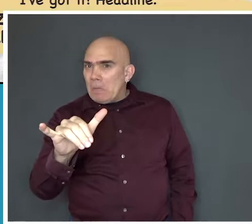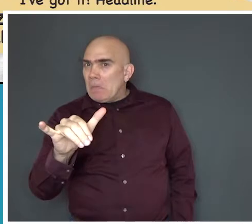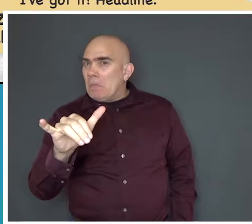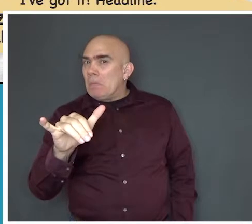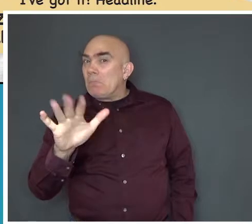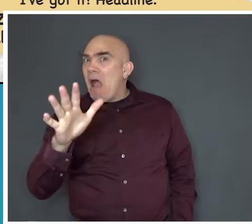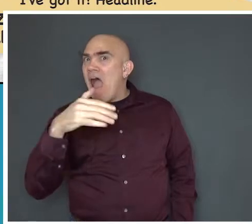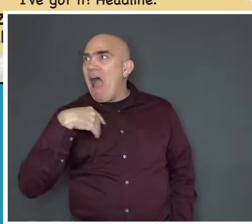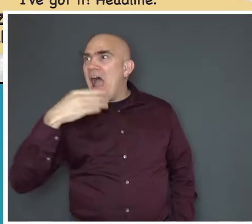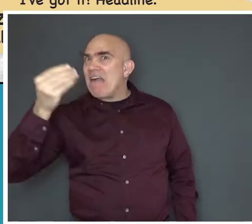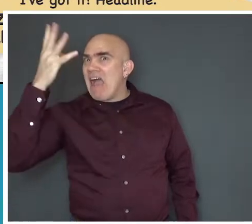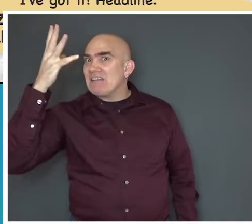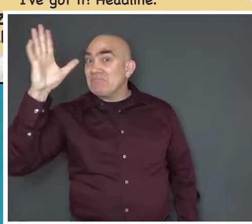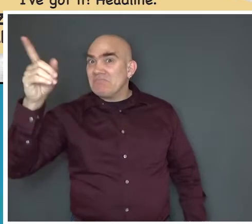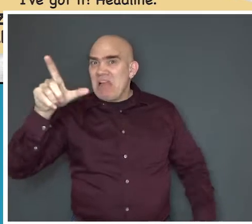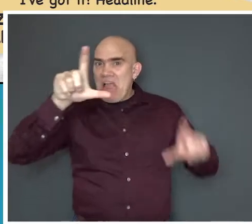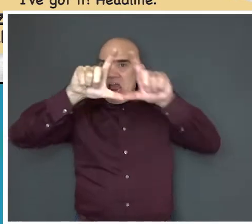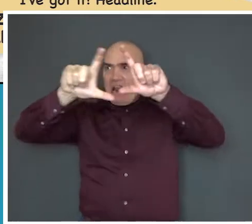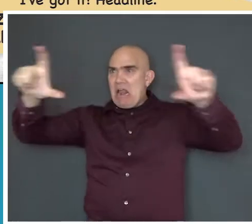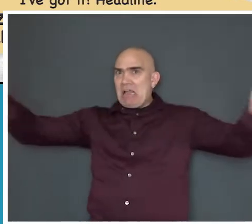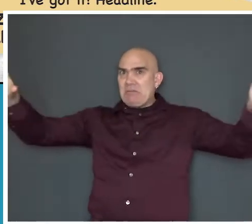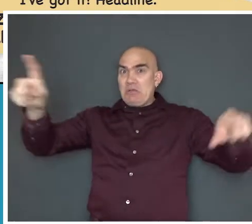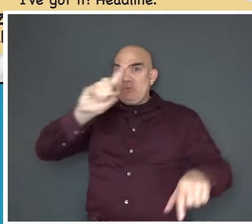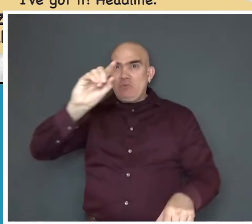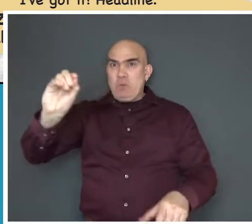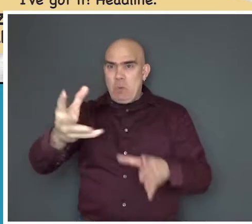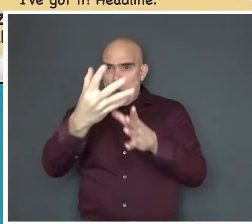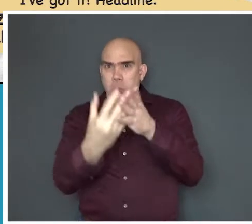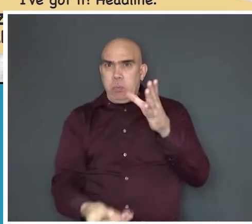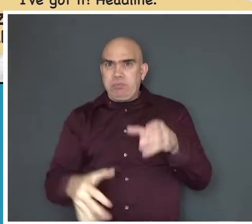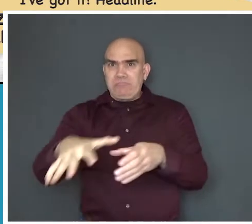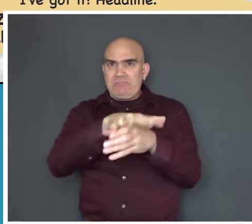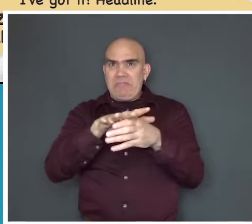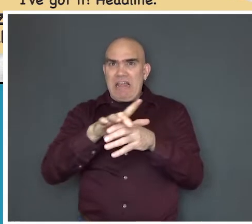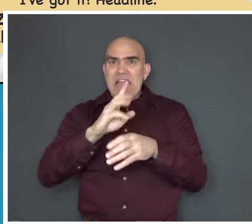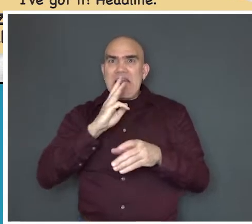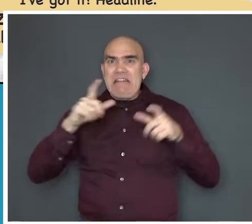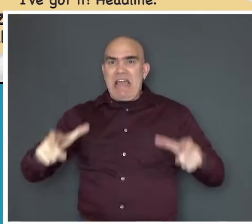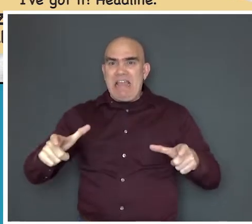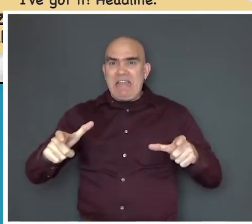I've got it! Headline, zoo drains major lakes, steals fish for personal gain.